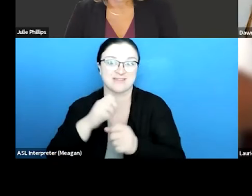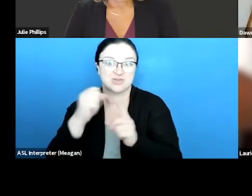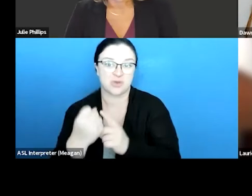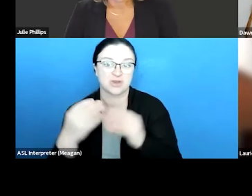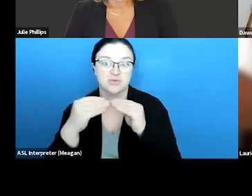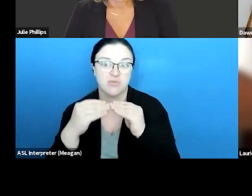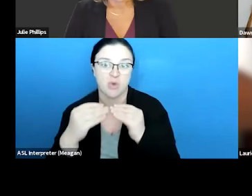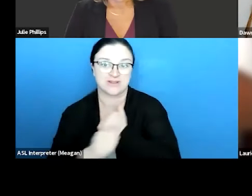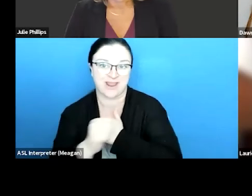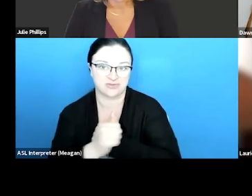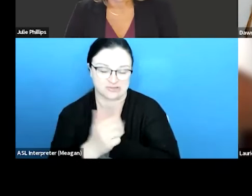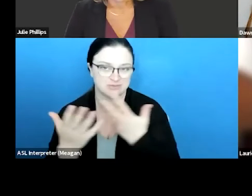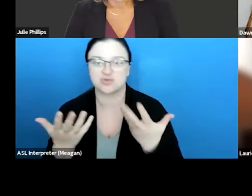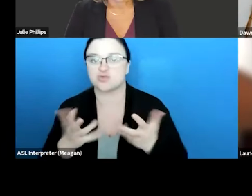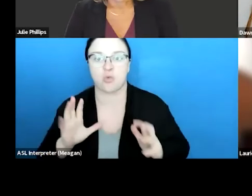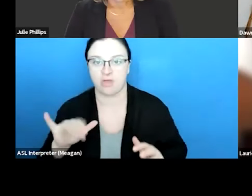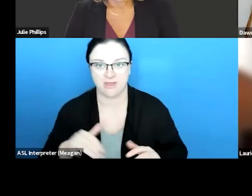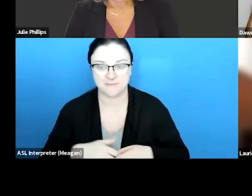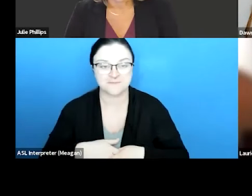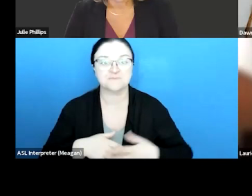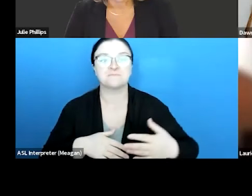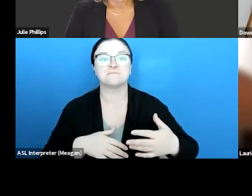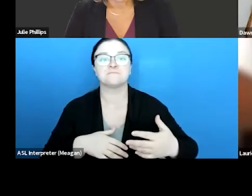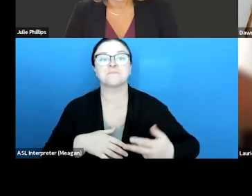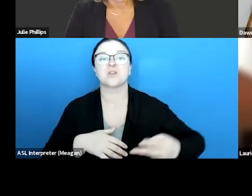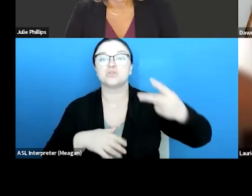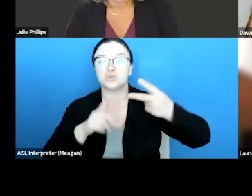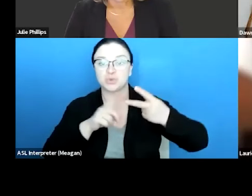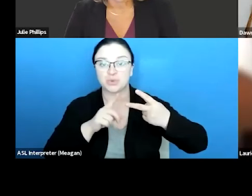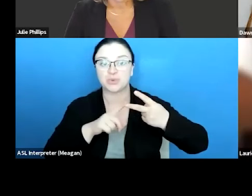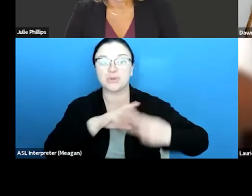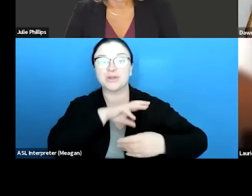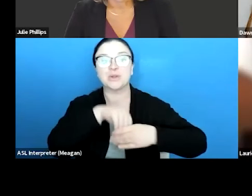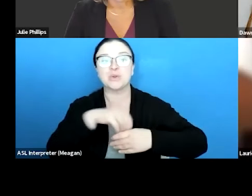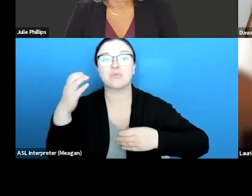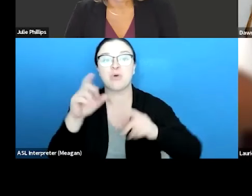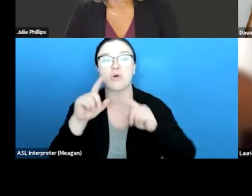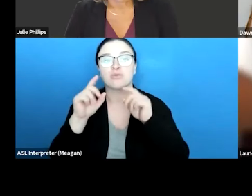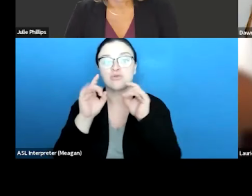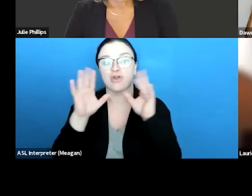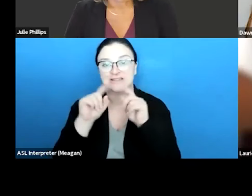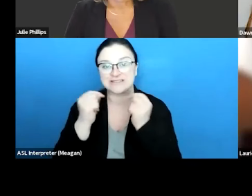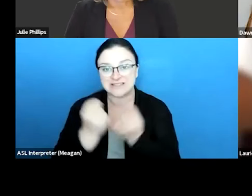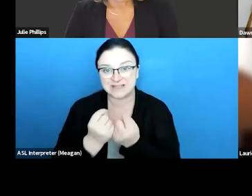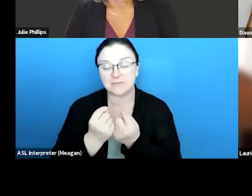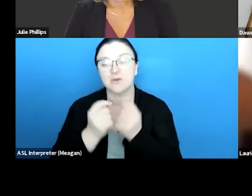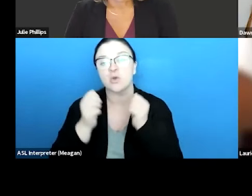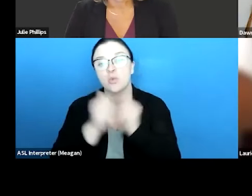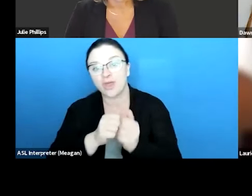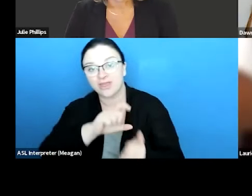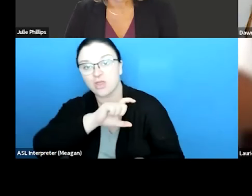Level 2 dispatches include a mobile crisis team with law enforcement in the background